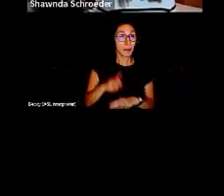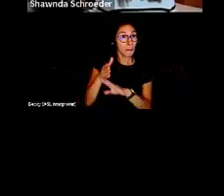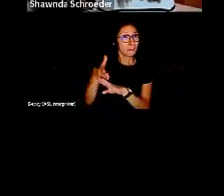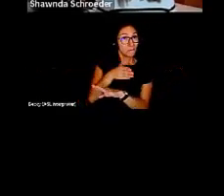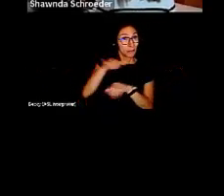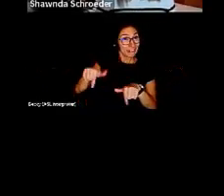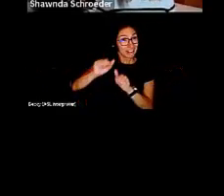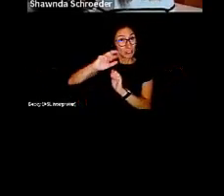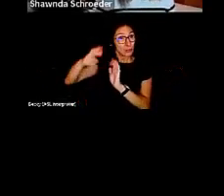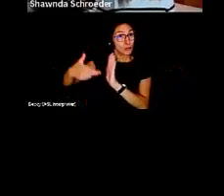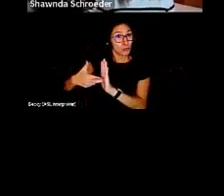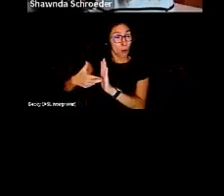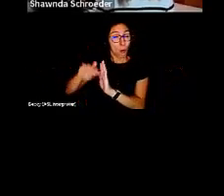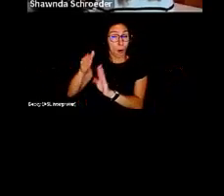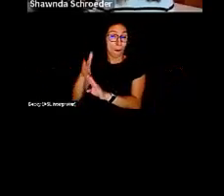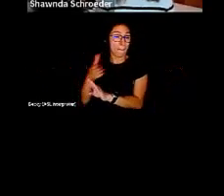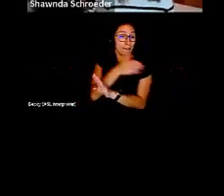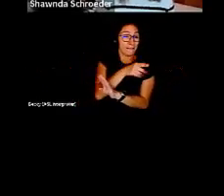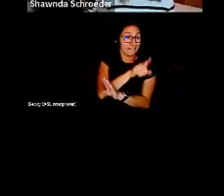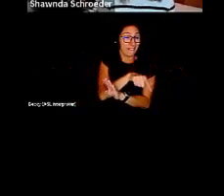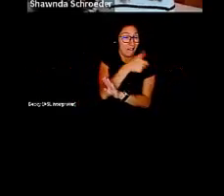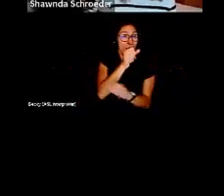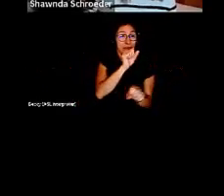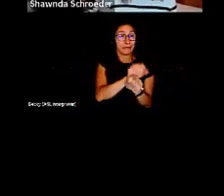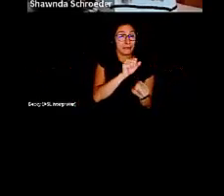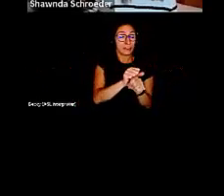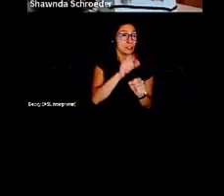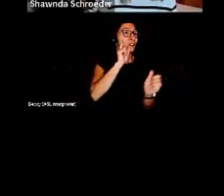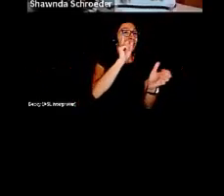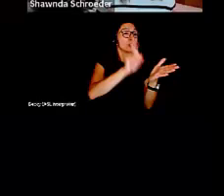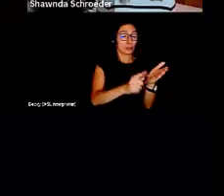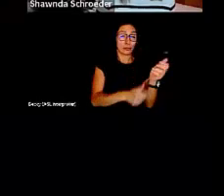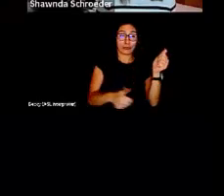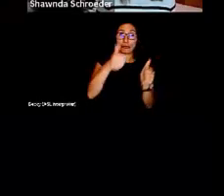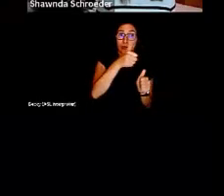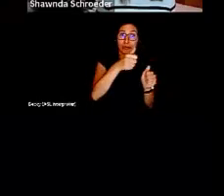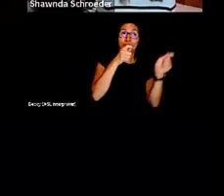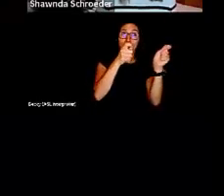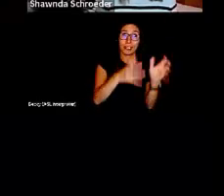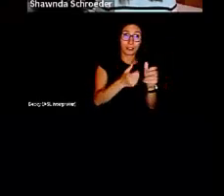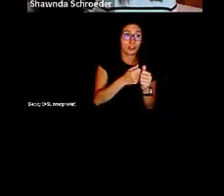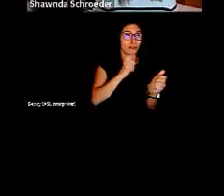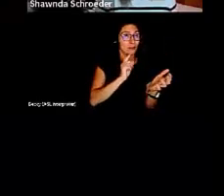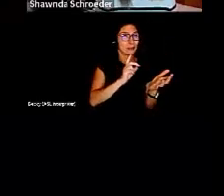I was the director of research and evaluation at the Center for Rural Health, also